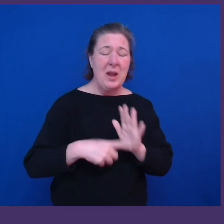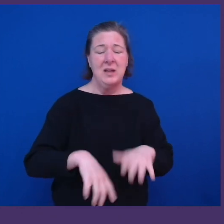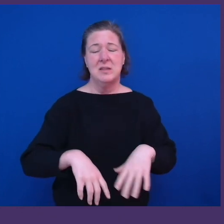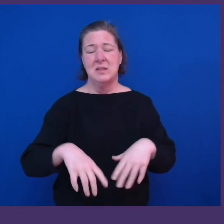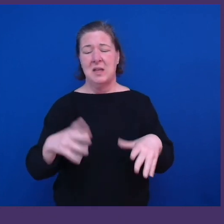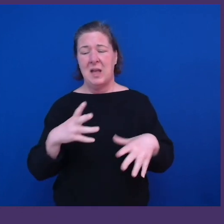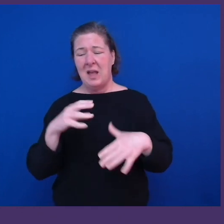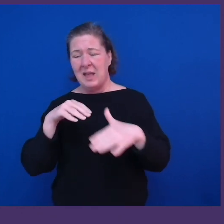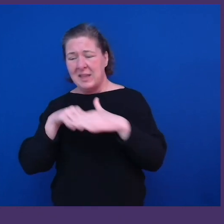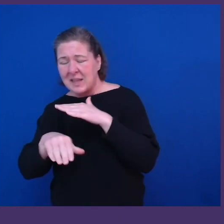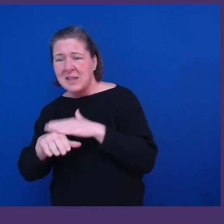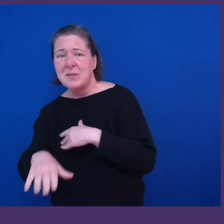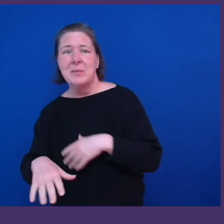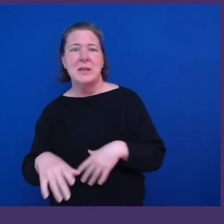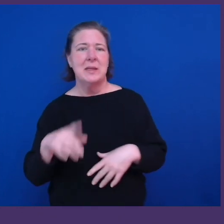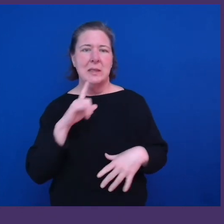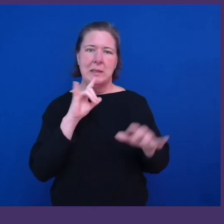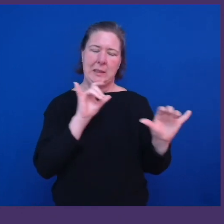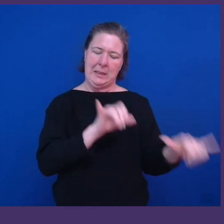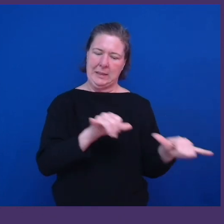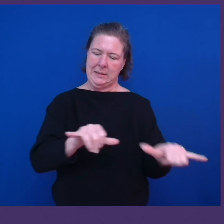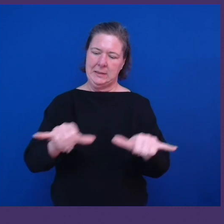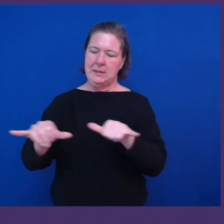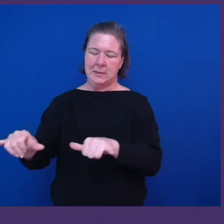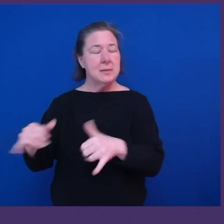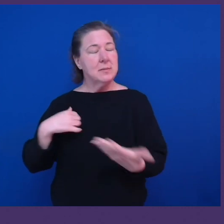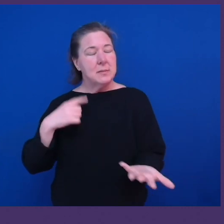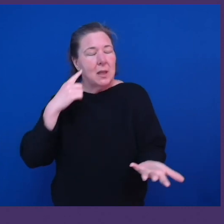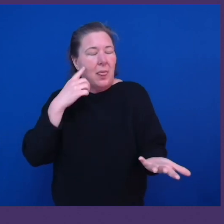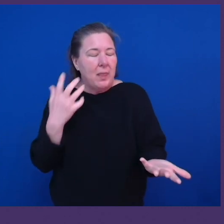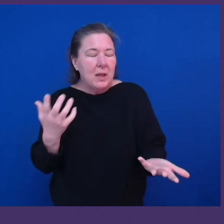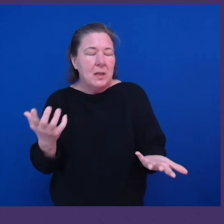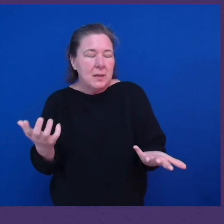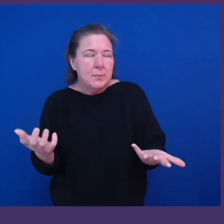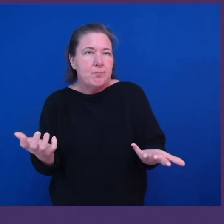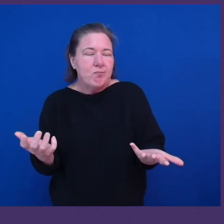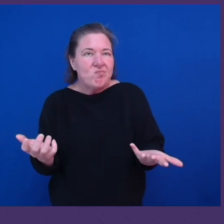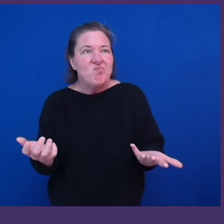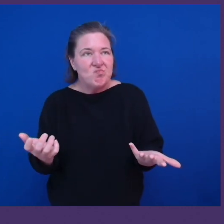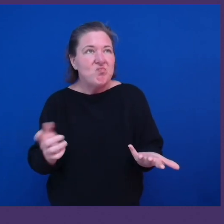This consistency, I think, is essential